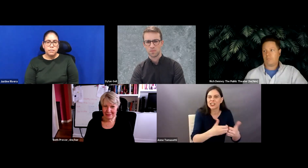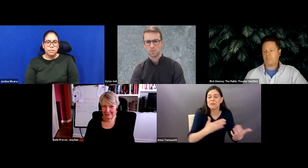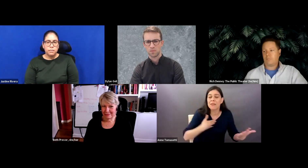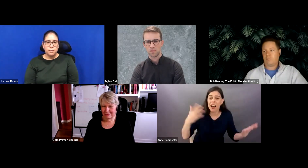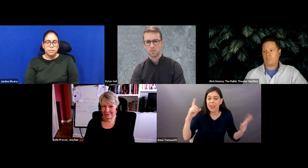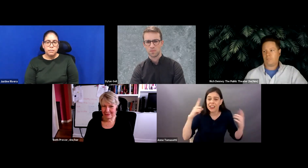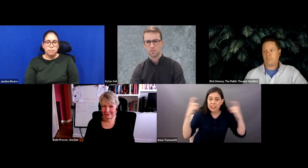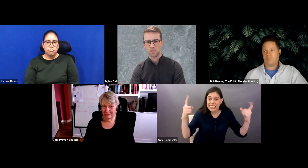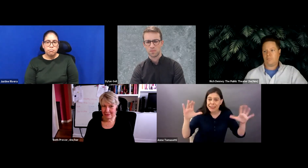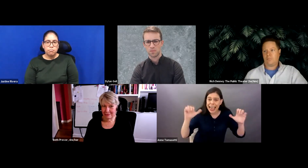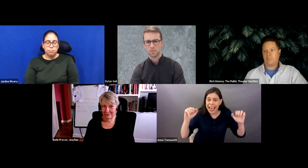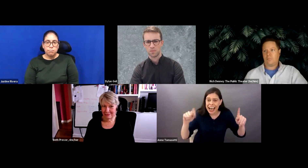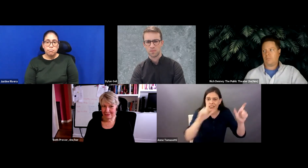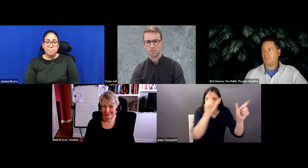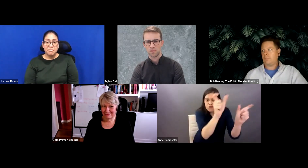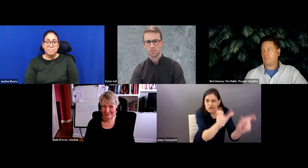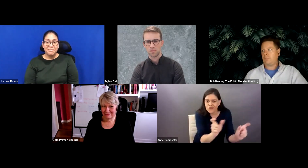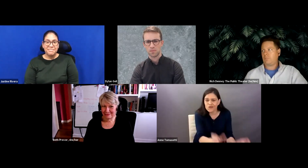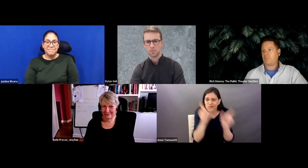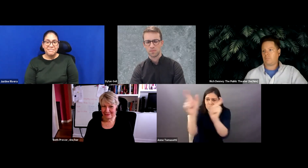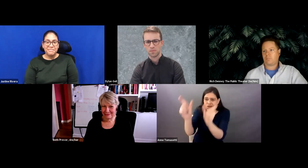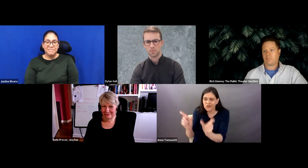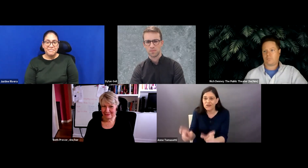flowed. And with all of that thought process, I made a dream